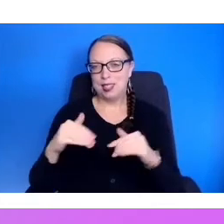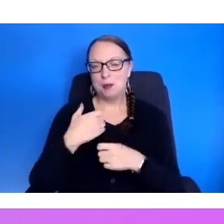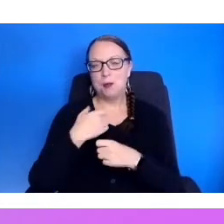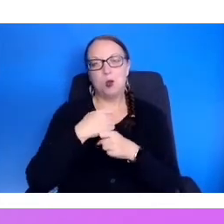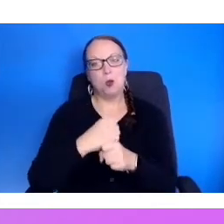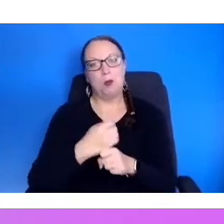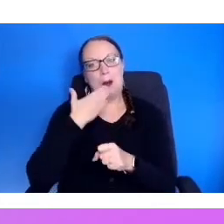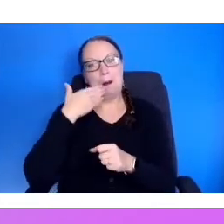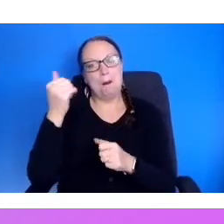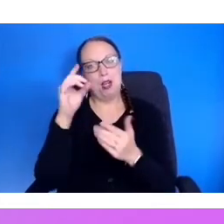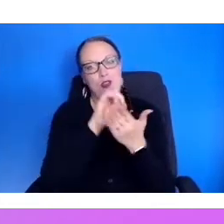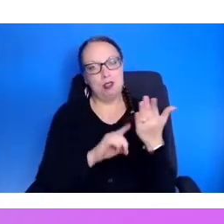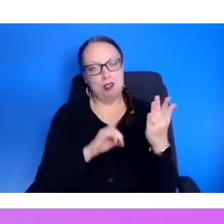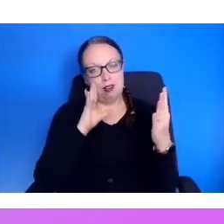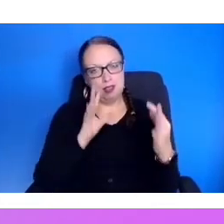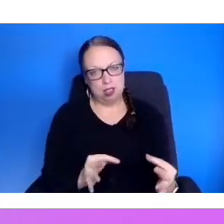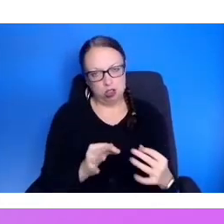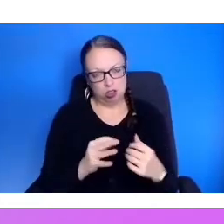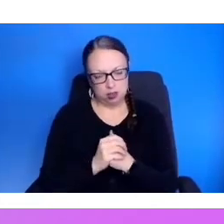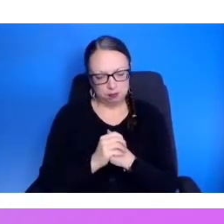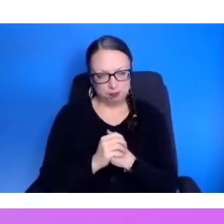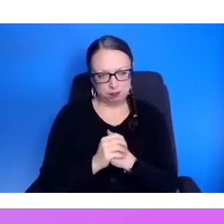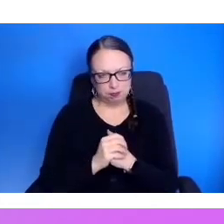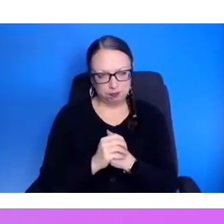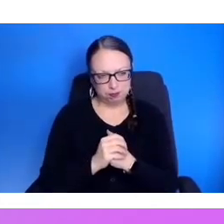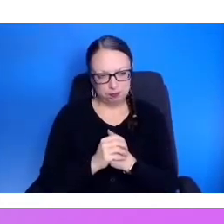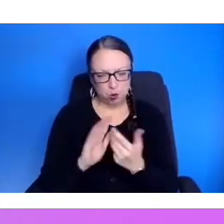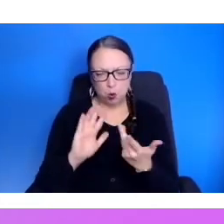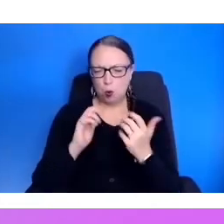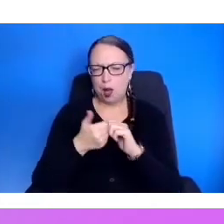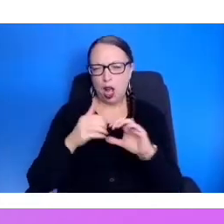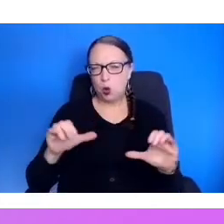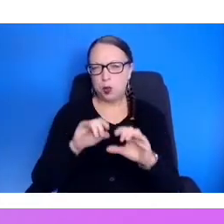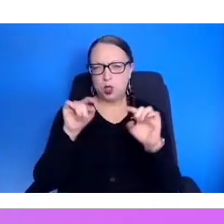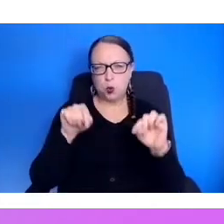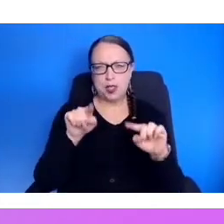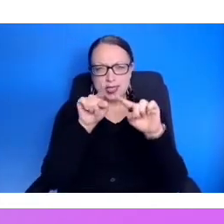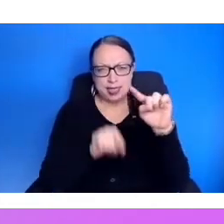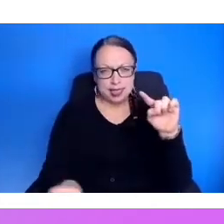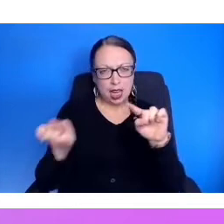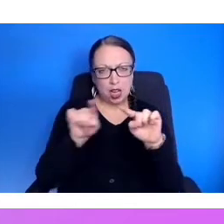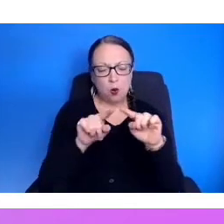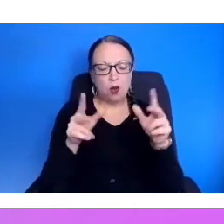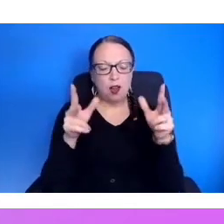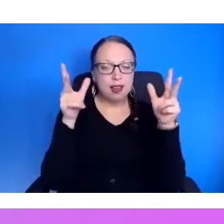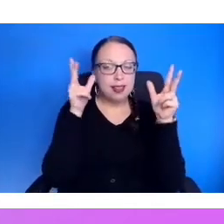So in terms of how do we do this in a cycle? Listening is the start and the heart of this